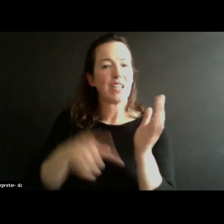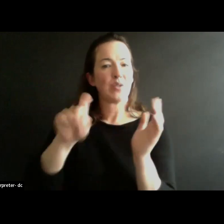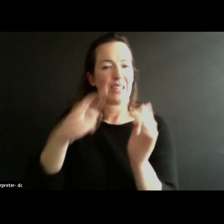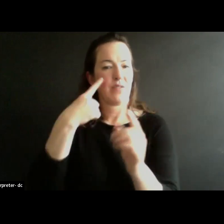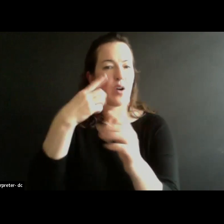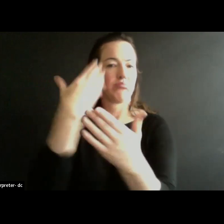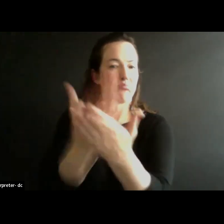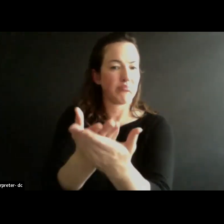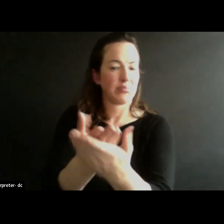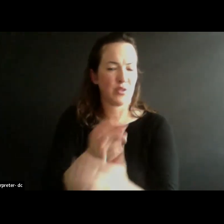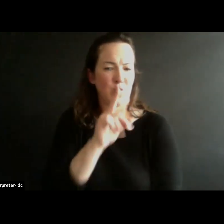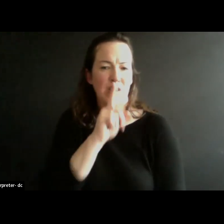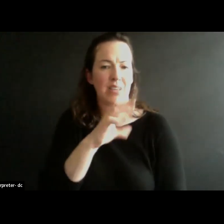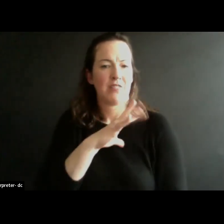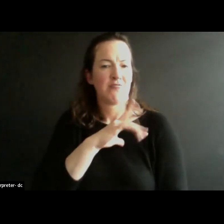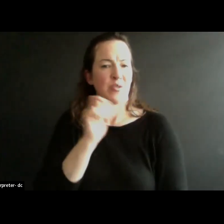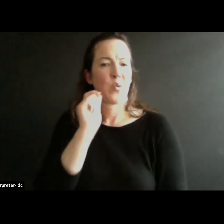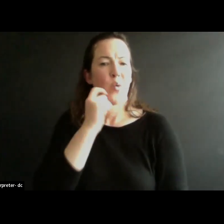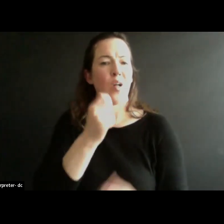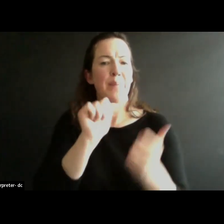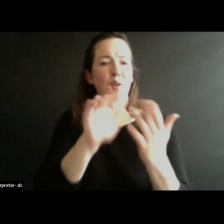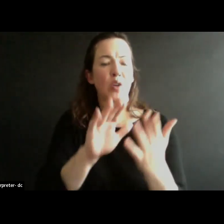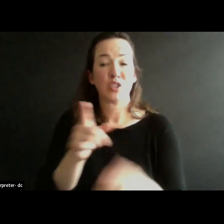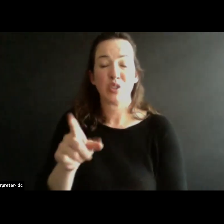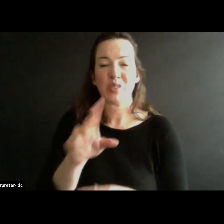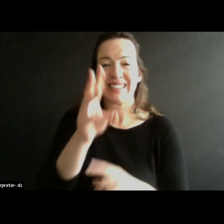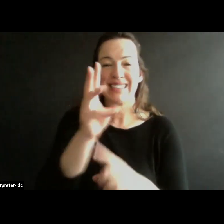really great approach. And so I'm curious you do that. The 6 8 months check-in, which